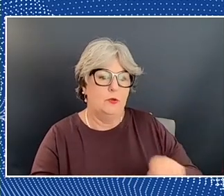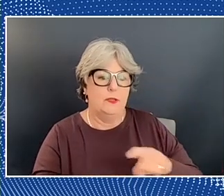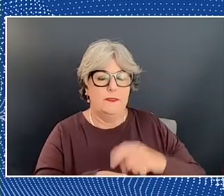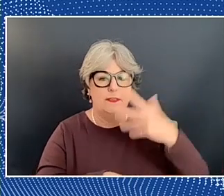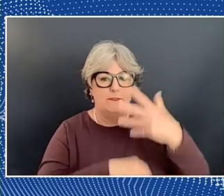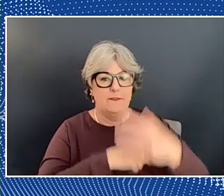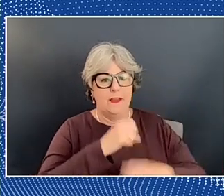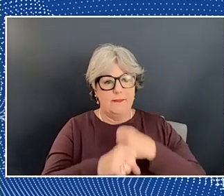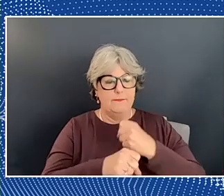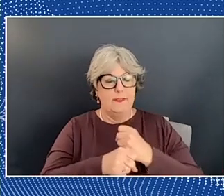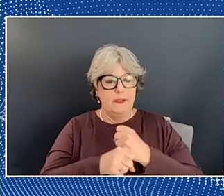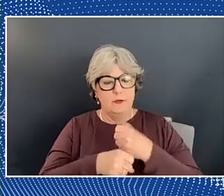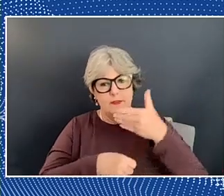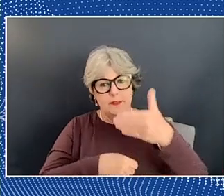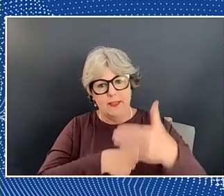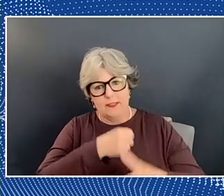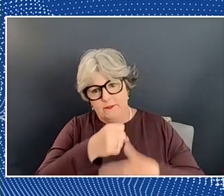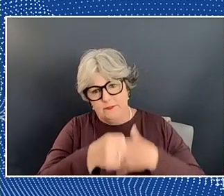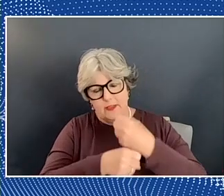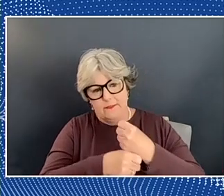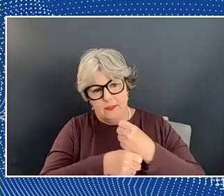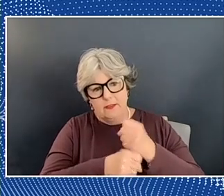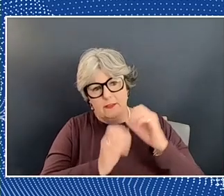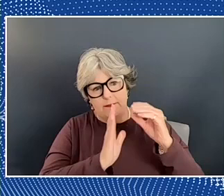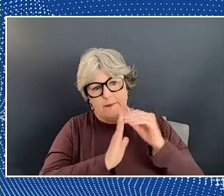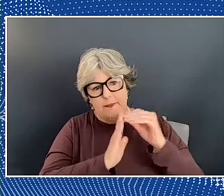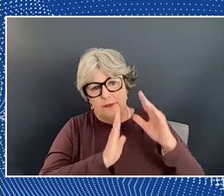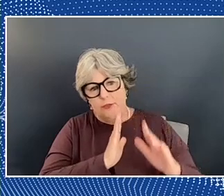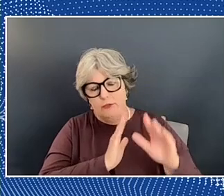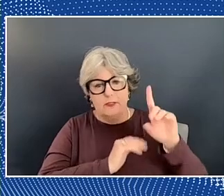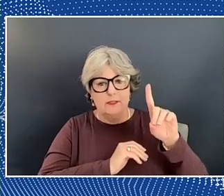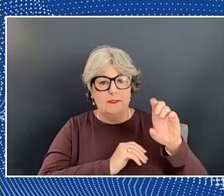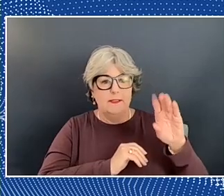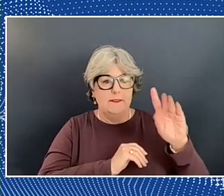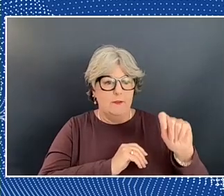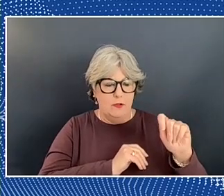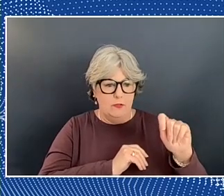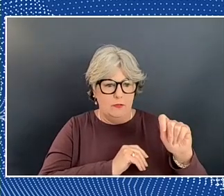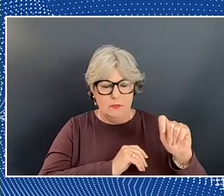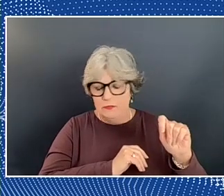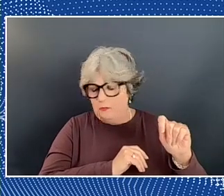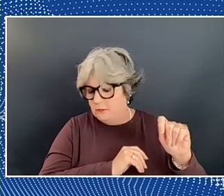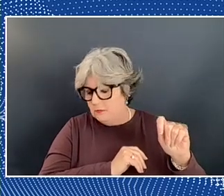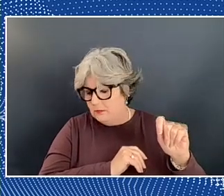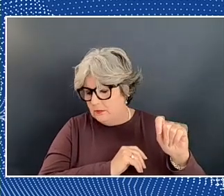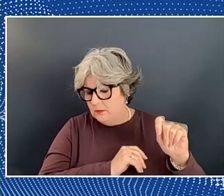five years, if the student defaulted to the point it became a foreclosure, and